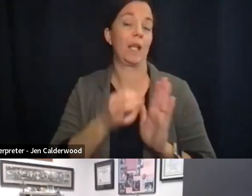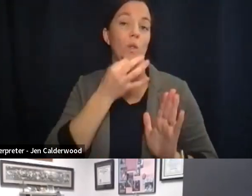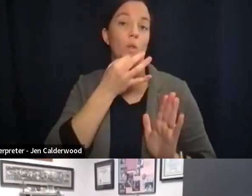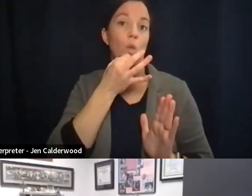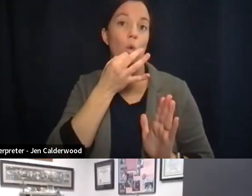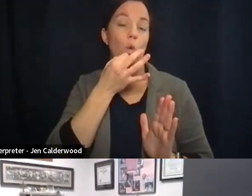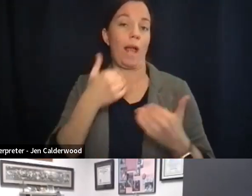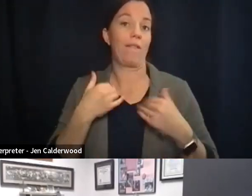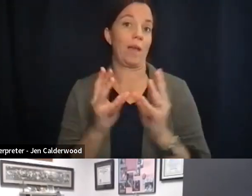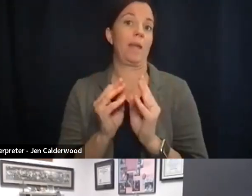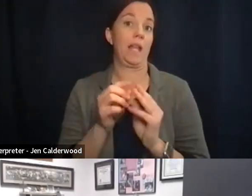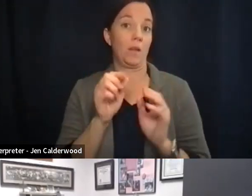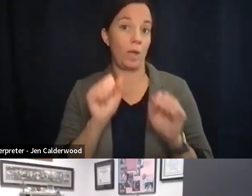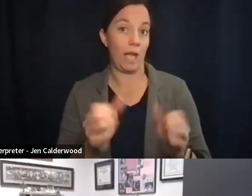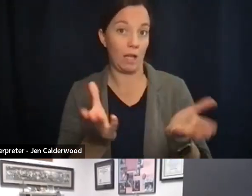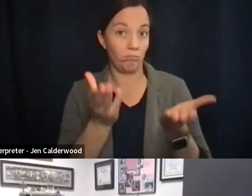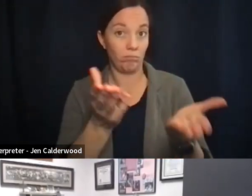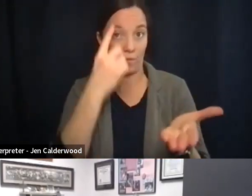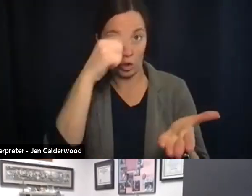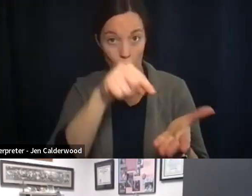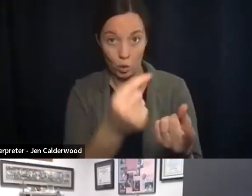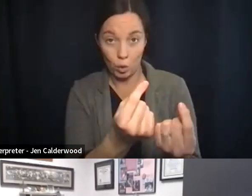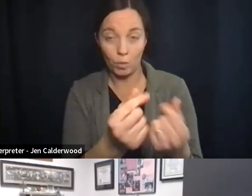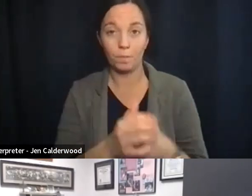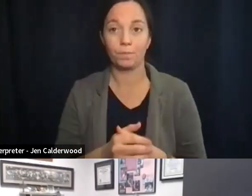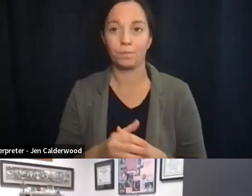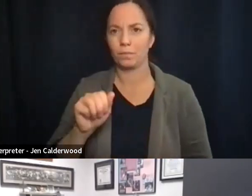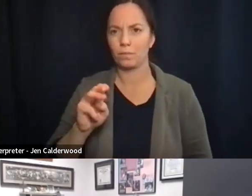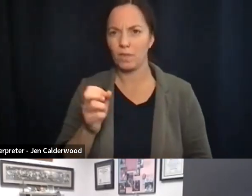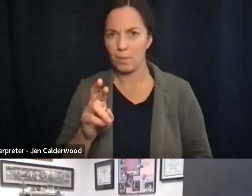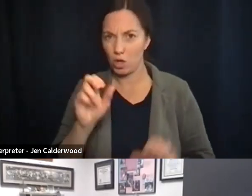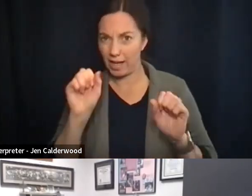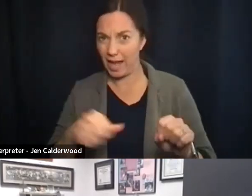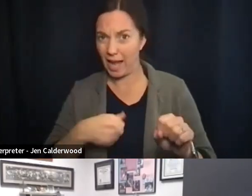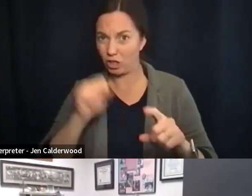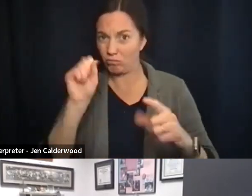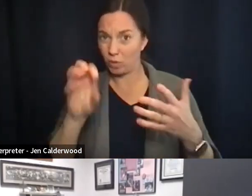Here's what we encourage you as as your state coming up for this to do. Here's what we encourage you as your state coming up for this to do.